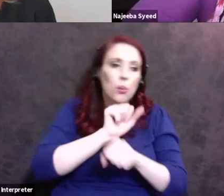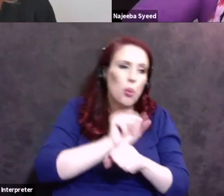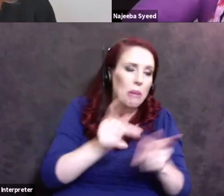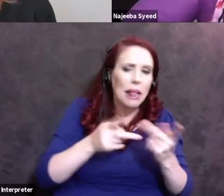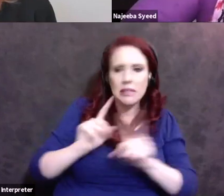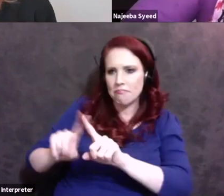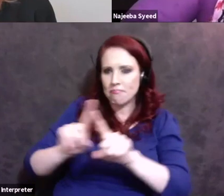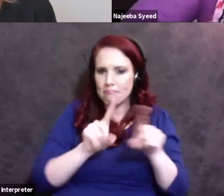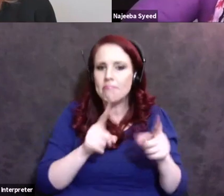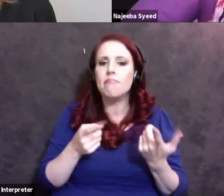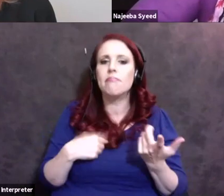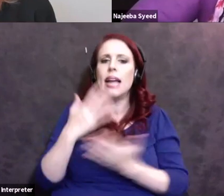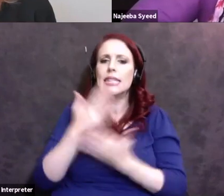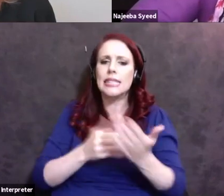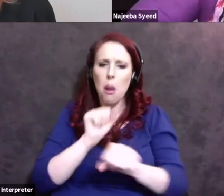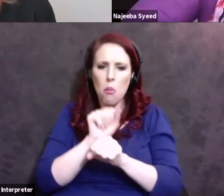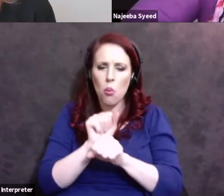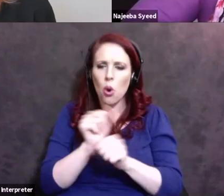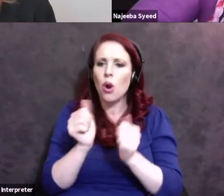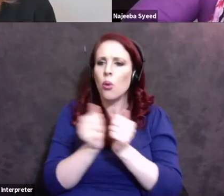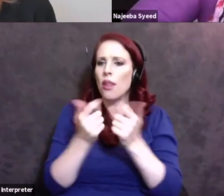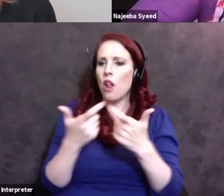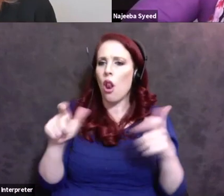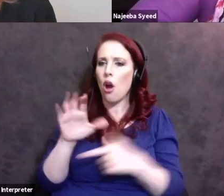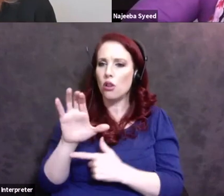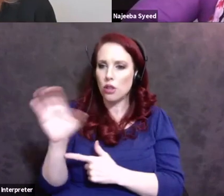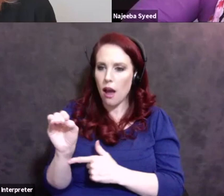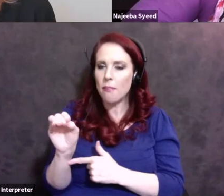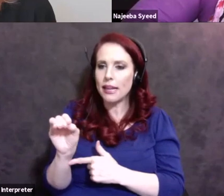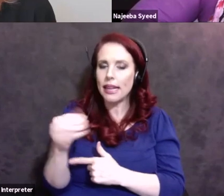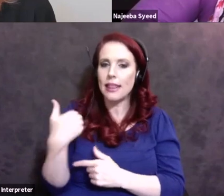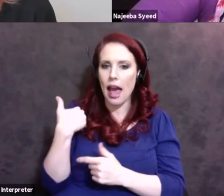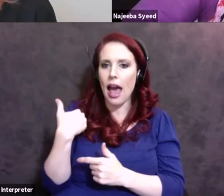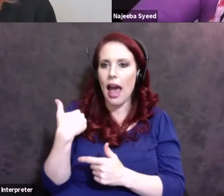work with a large company, that had a large fleet of truck drivers, and I believe going